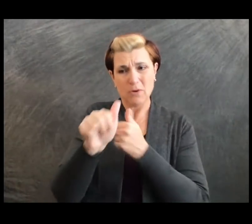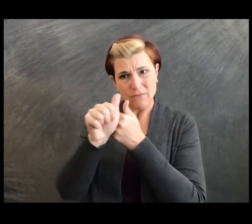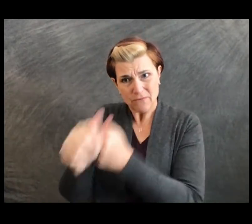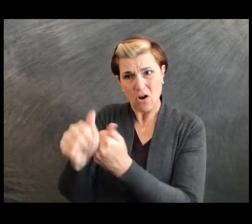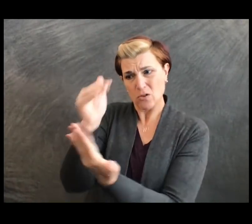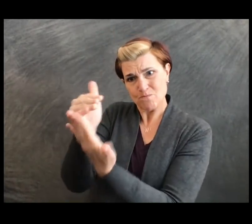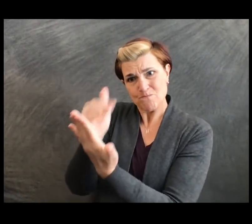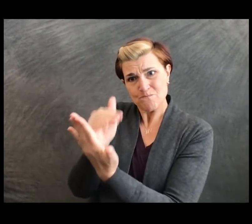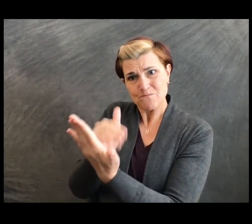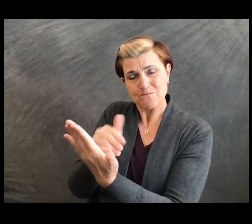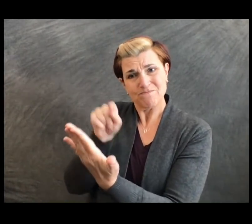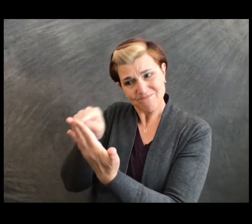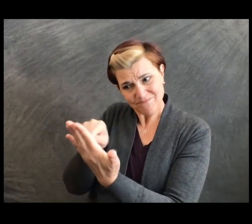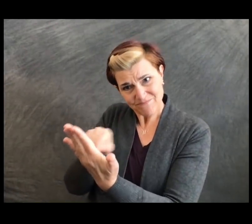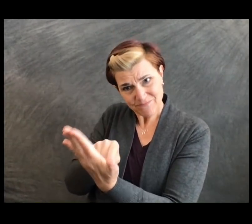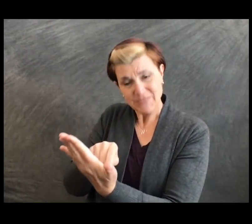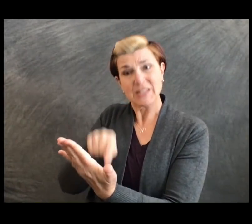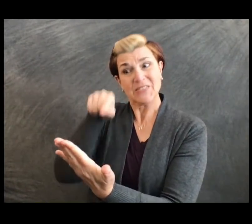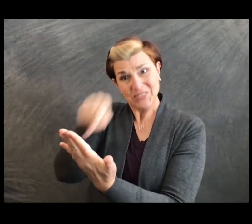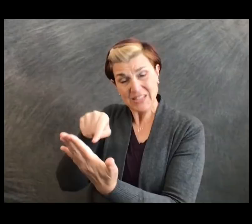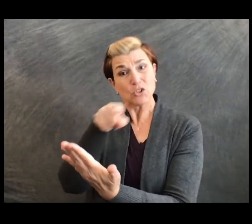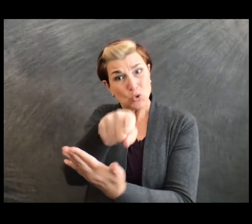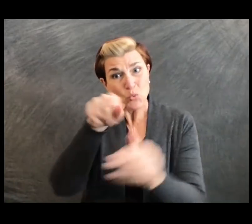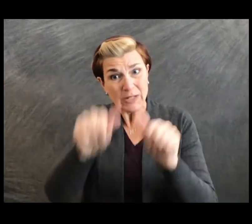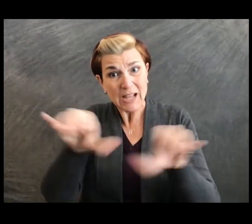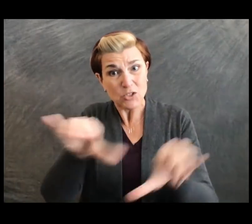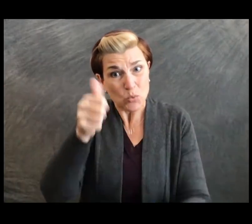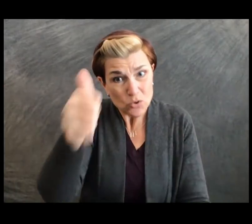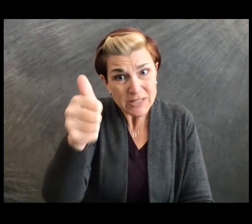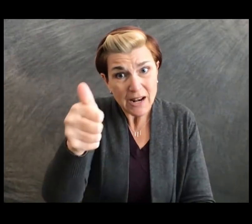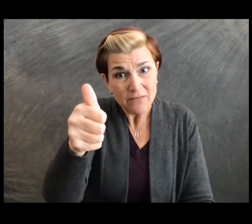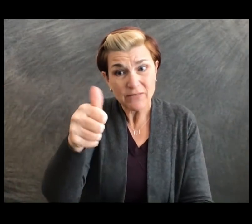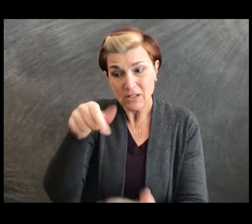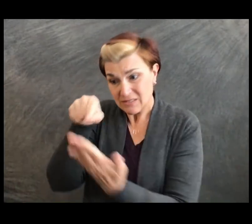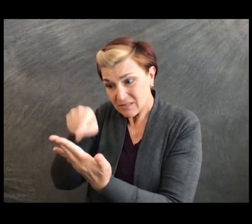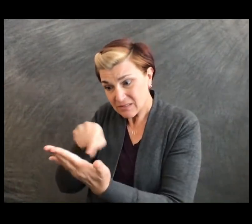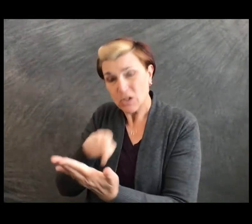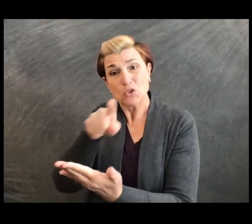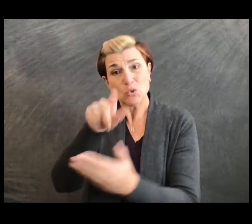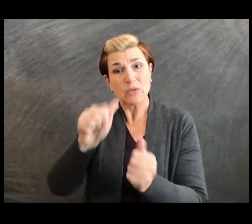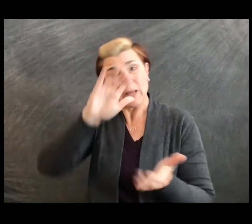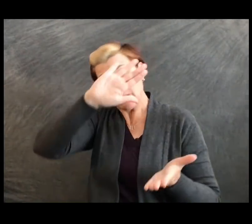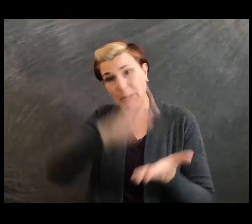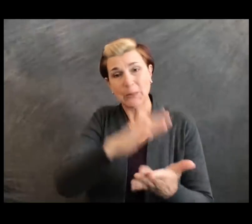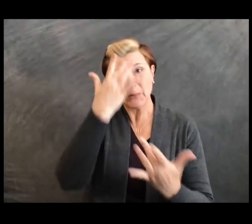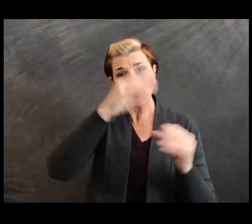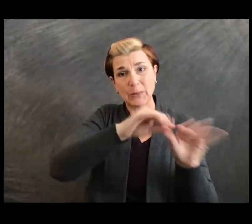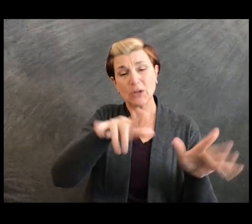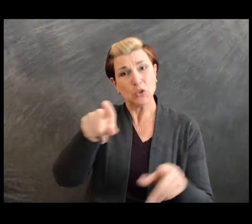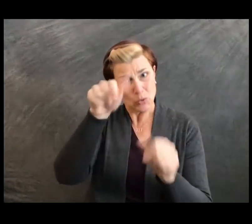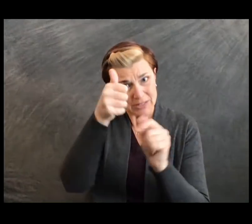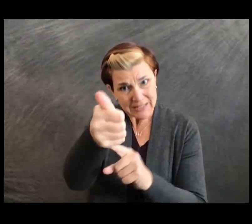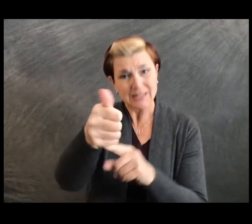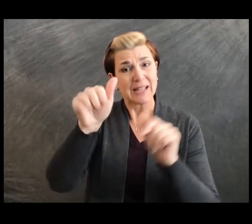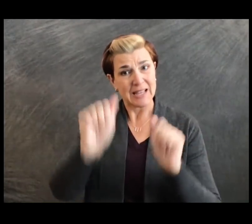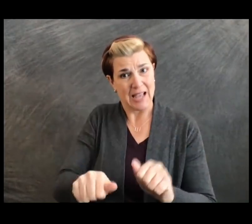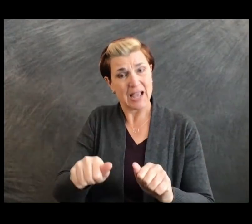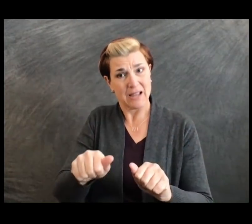this is what you can do to make a difference over the next week and a few